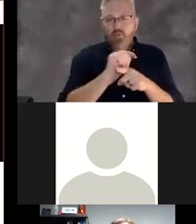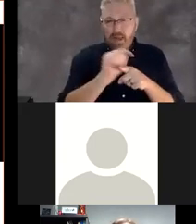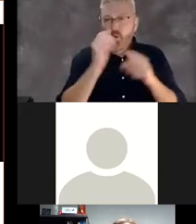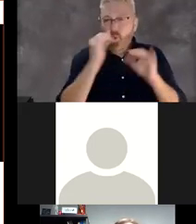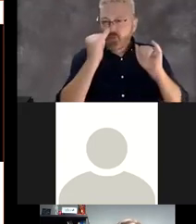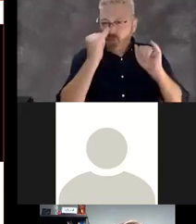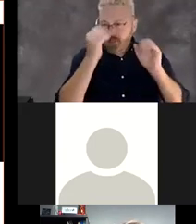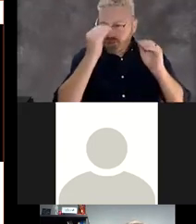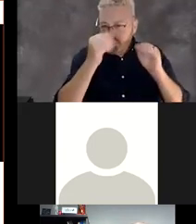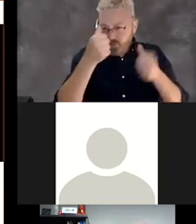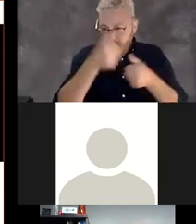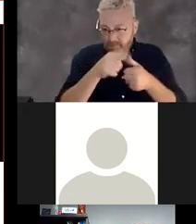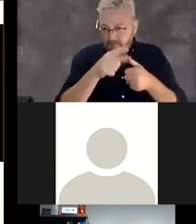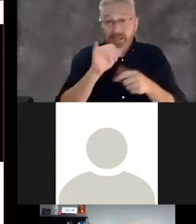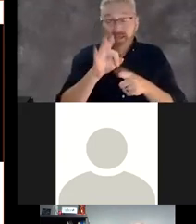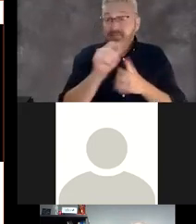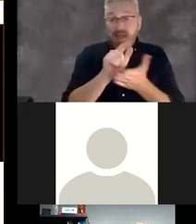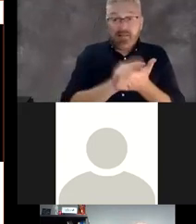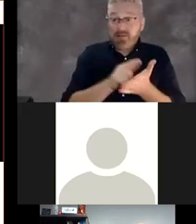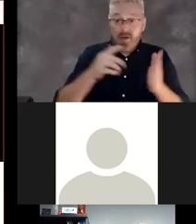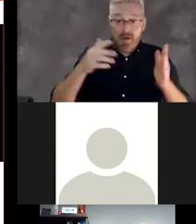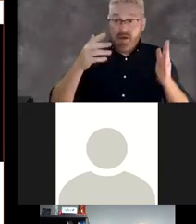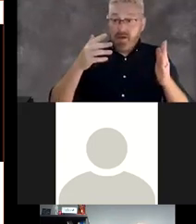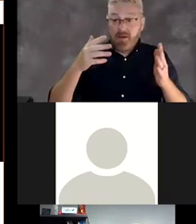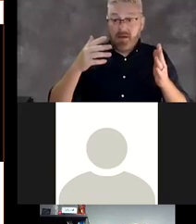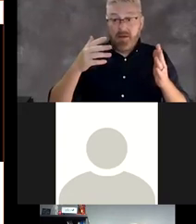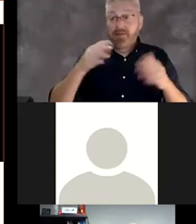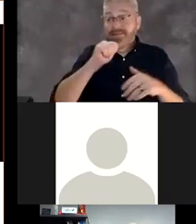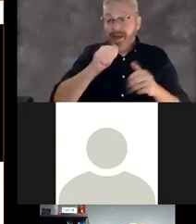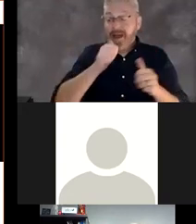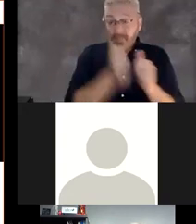IF THAT LAW HAD NOT BEEN PASSED, THE ANSWER IS IT WOULD BE